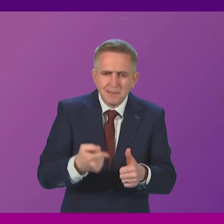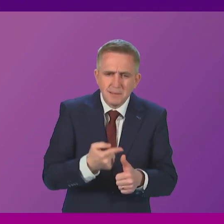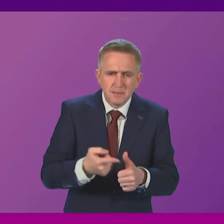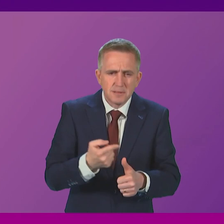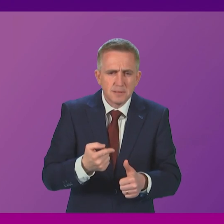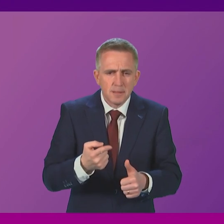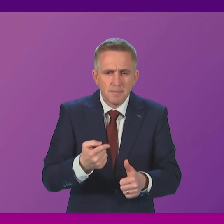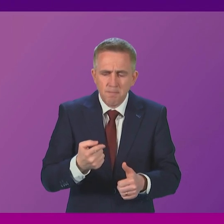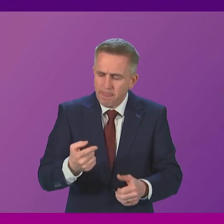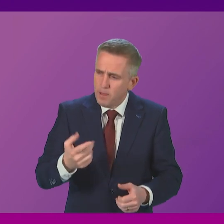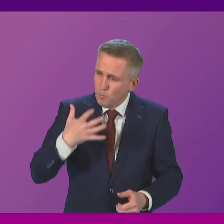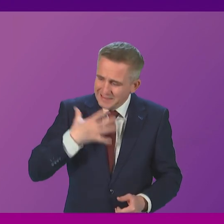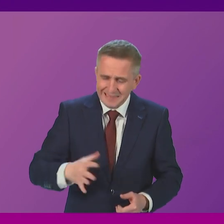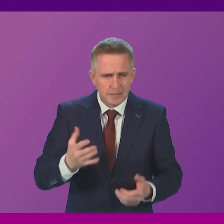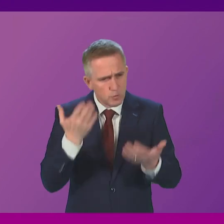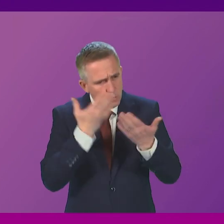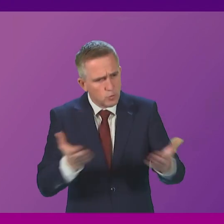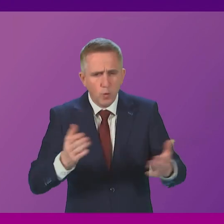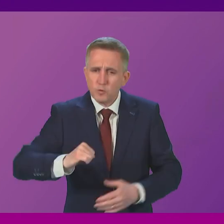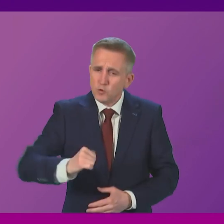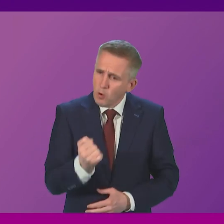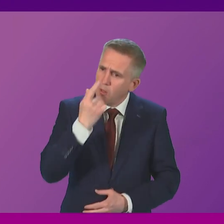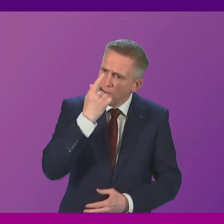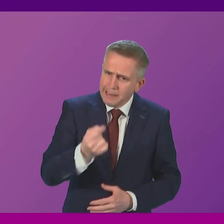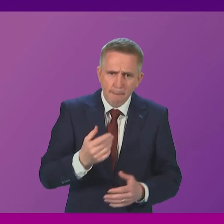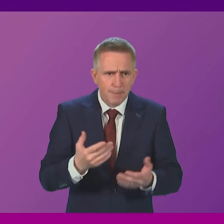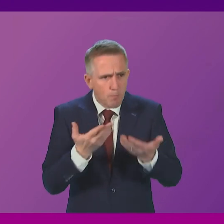Our task is to show that Scotland can have a better, more exciting and more prosperous